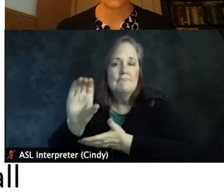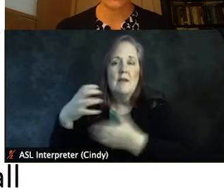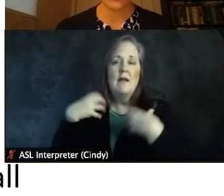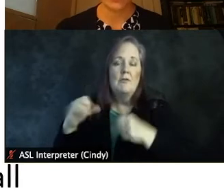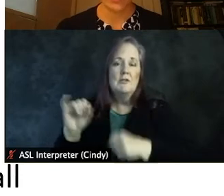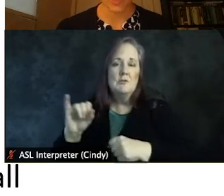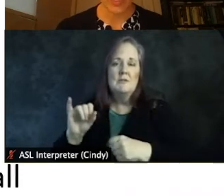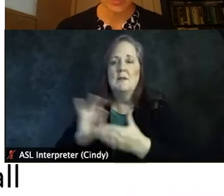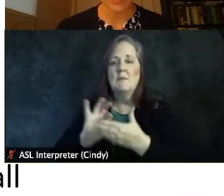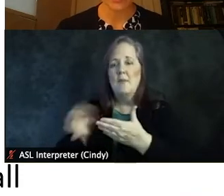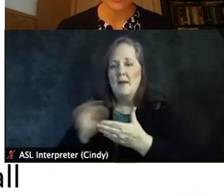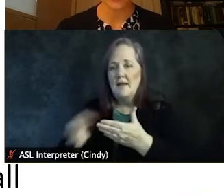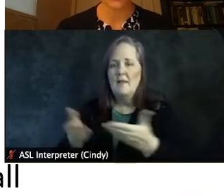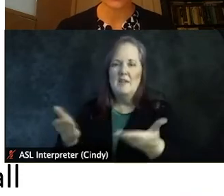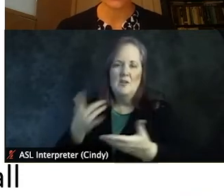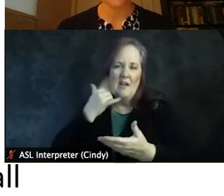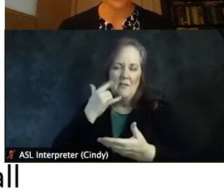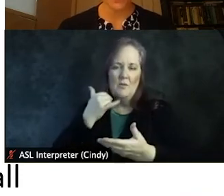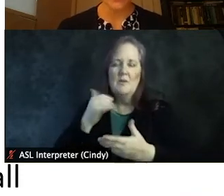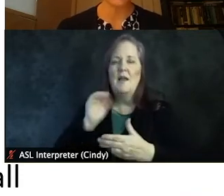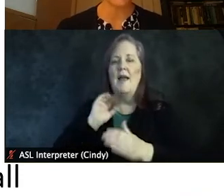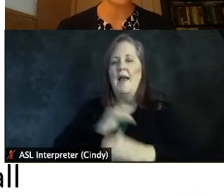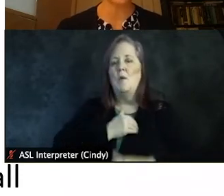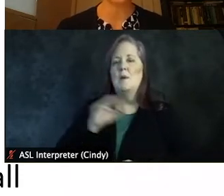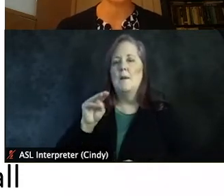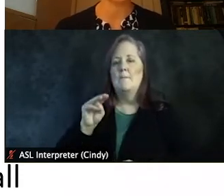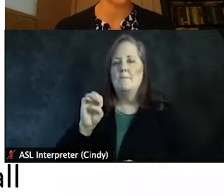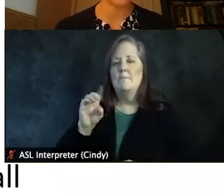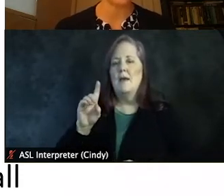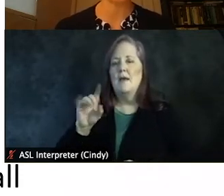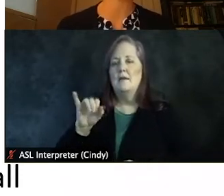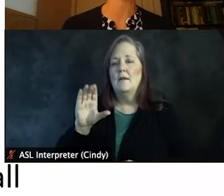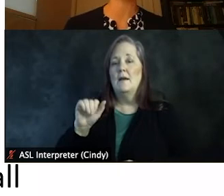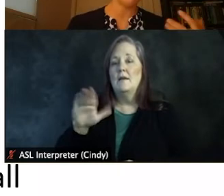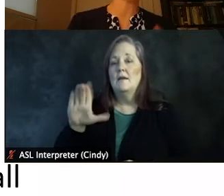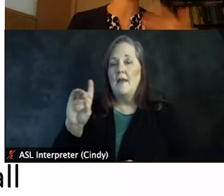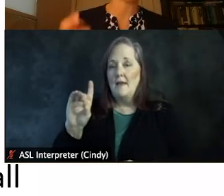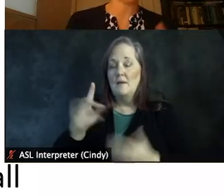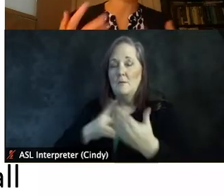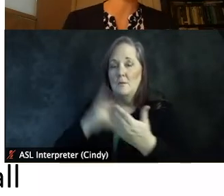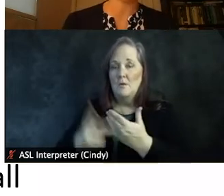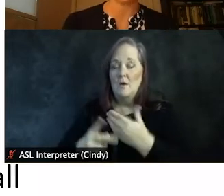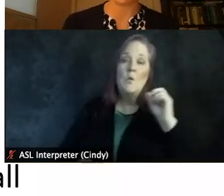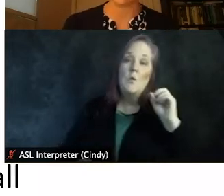we expect that clinics would try to negotiate -- either there would be one of several responses.